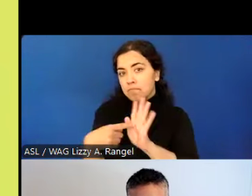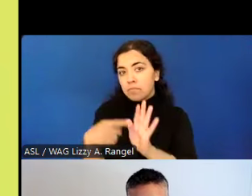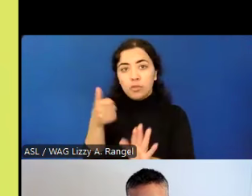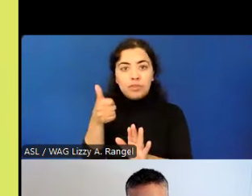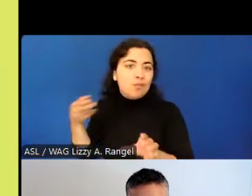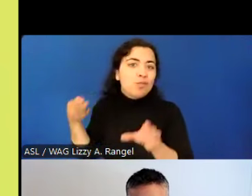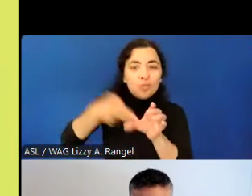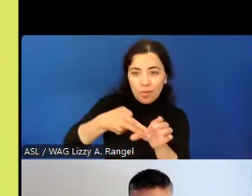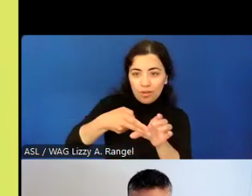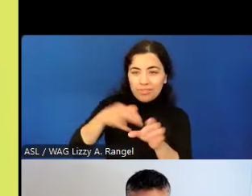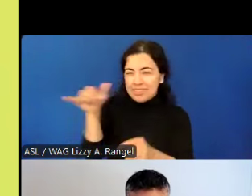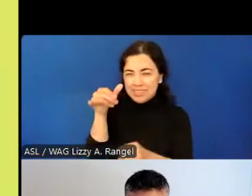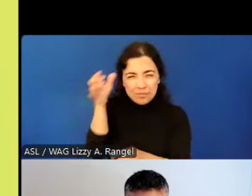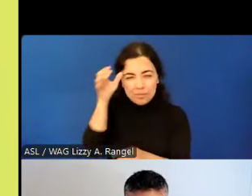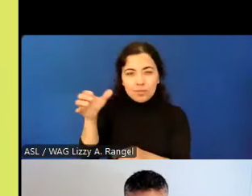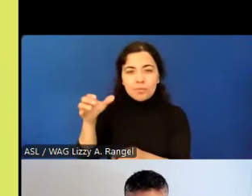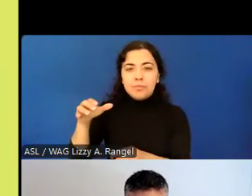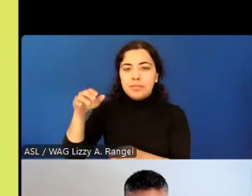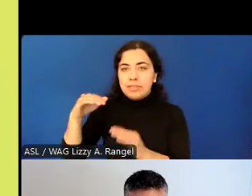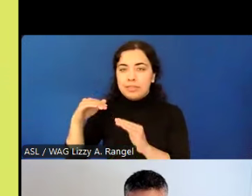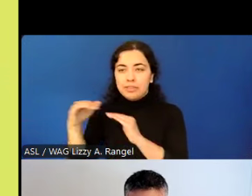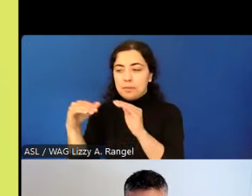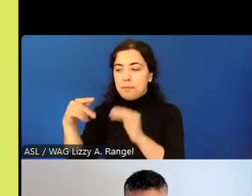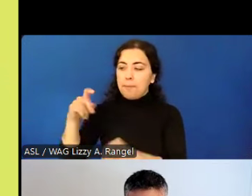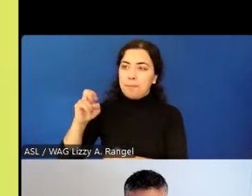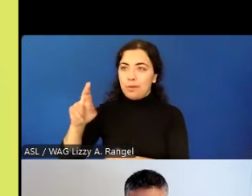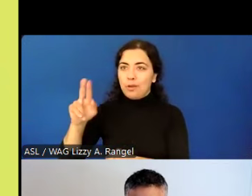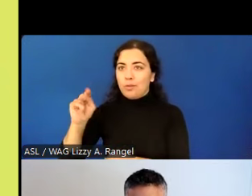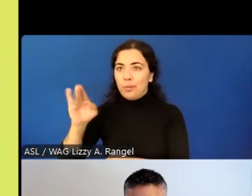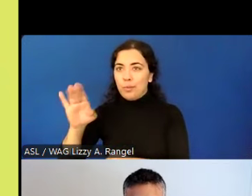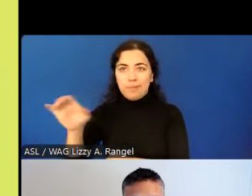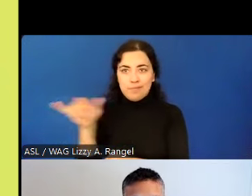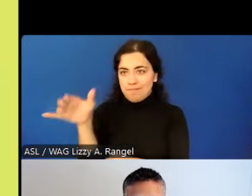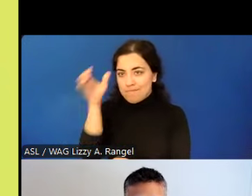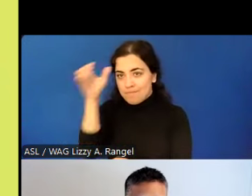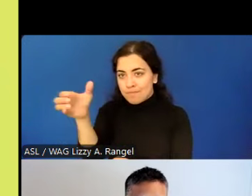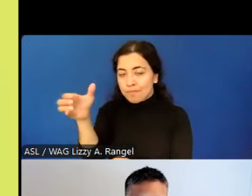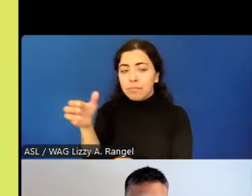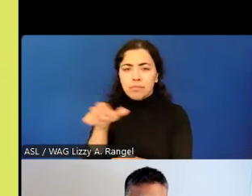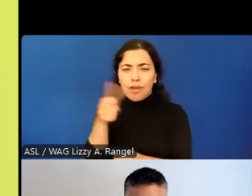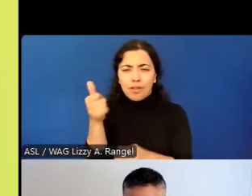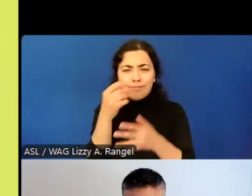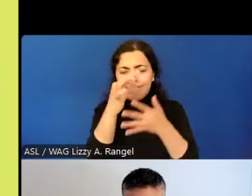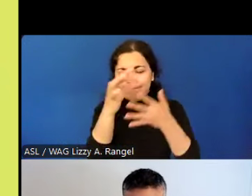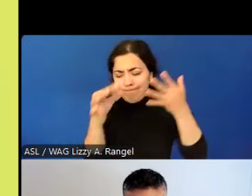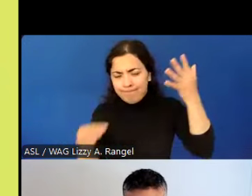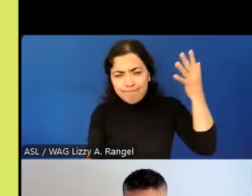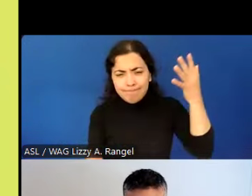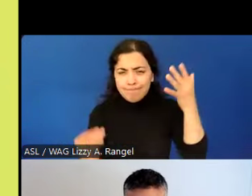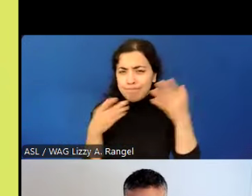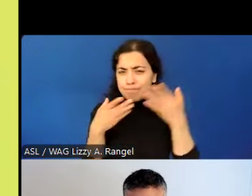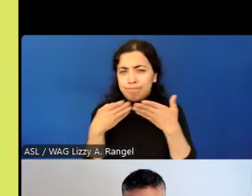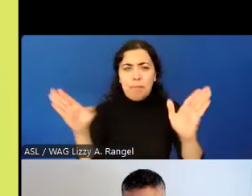just like peer tube. And there are many public instances available,